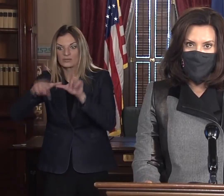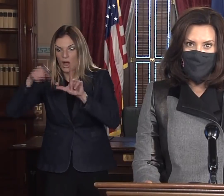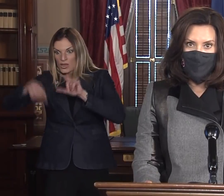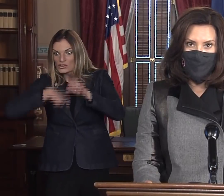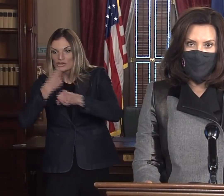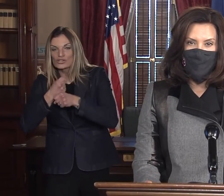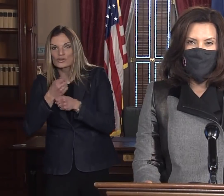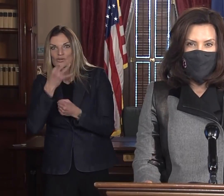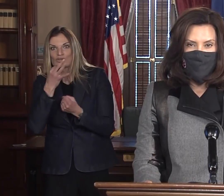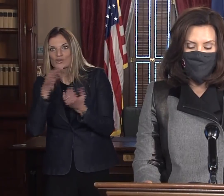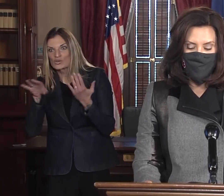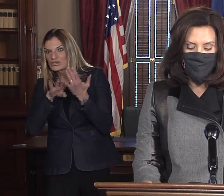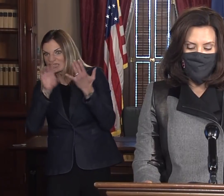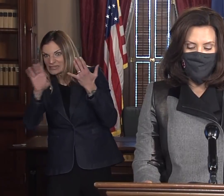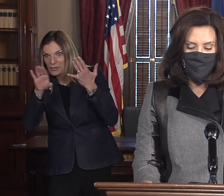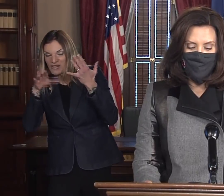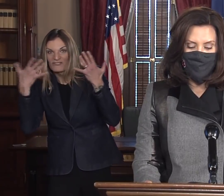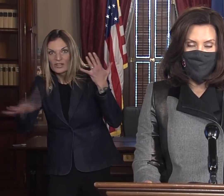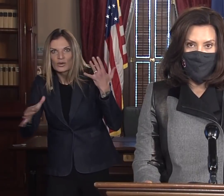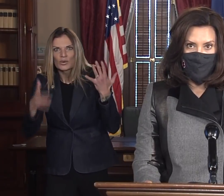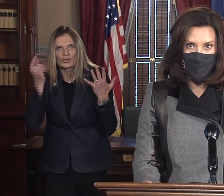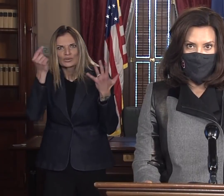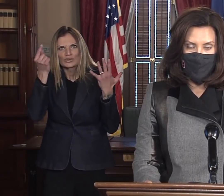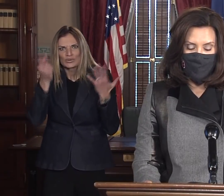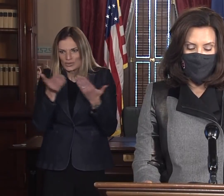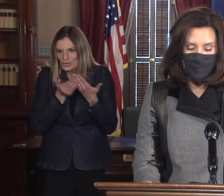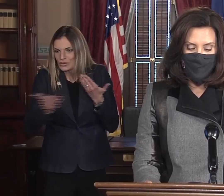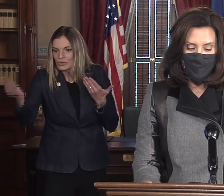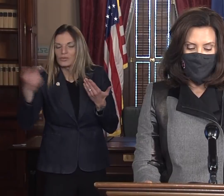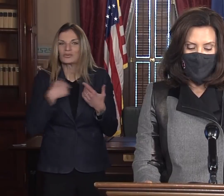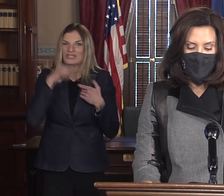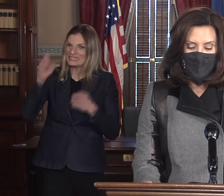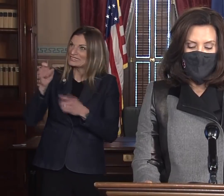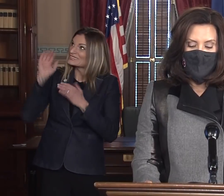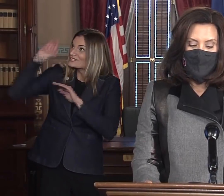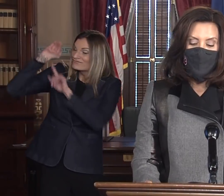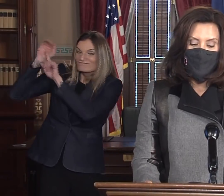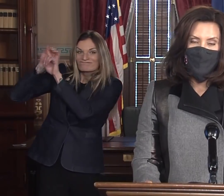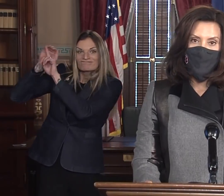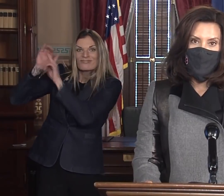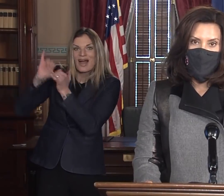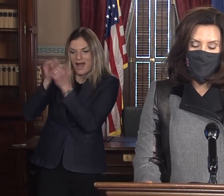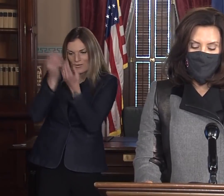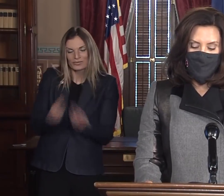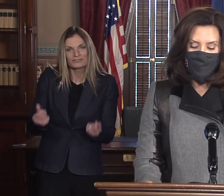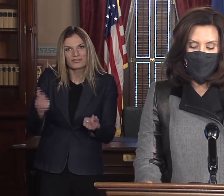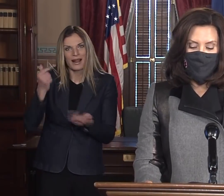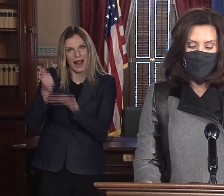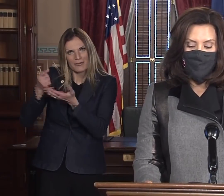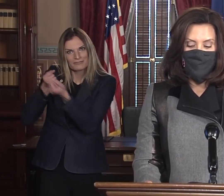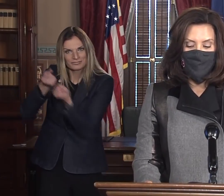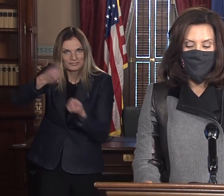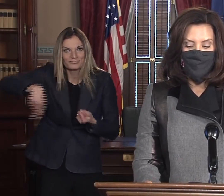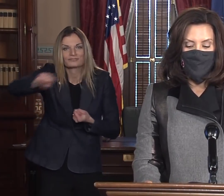WE CANNOT LET THESE BENEFITS EXPIRE AT THE END OF THIS YEAR. IT'S TIME TO WORK TOGETHER ON A LONG-TERM SOLUTION FOR WORKING